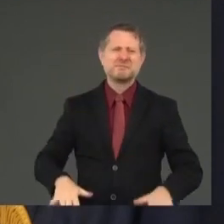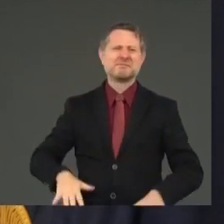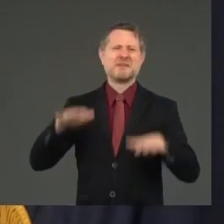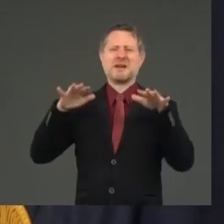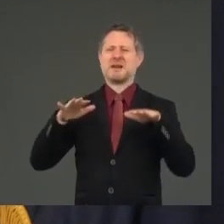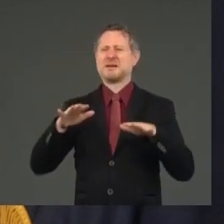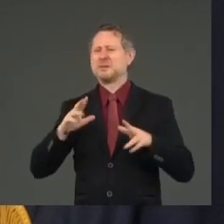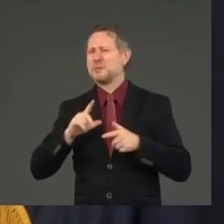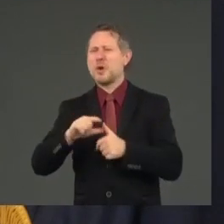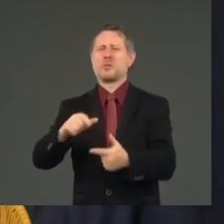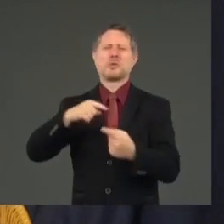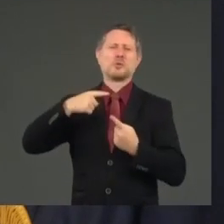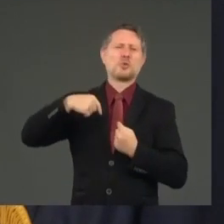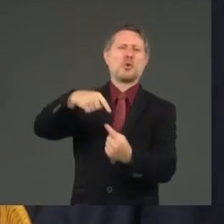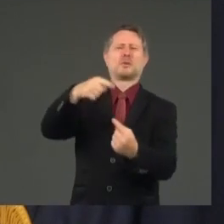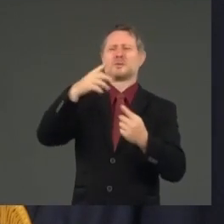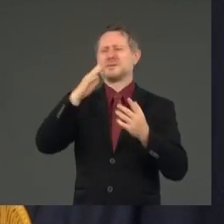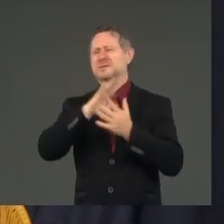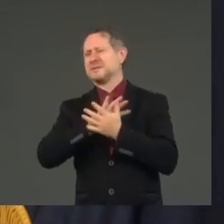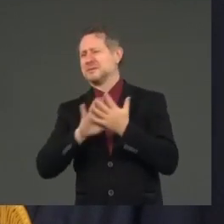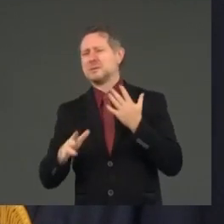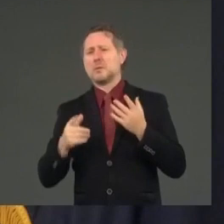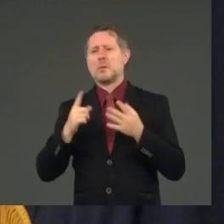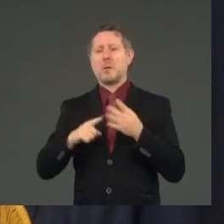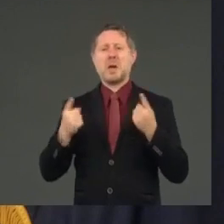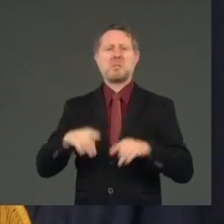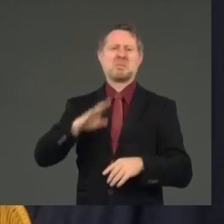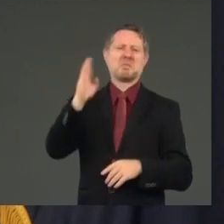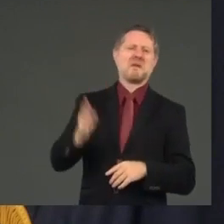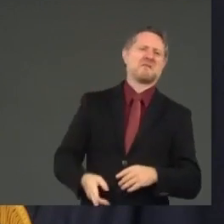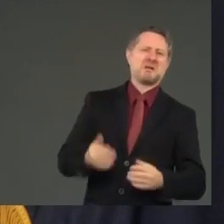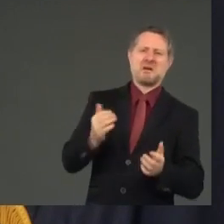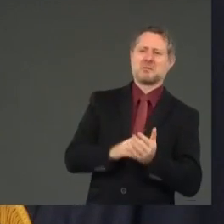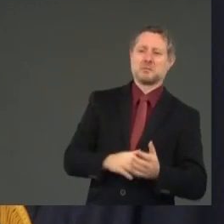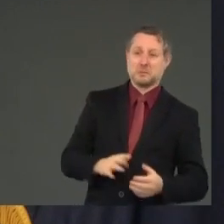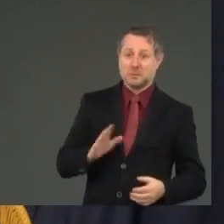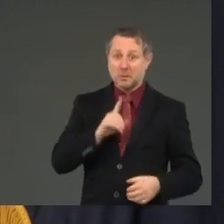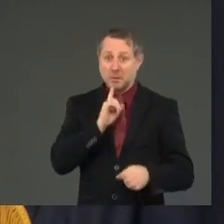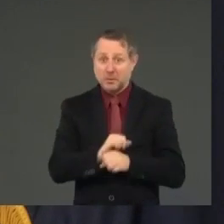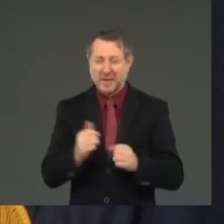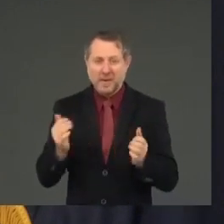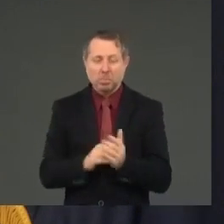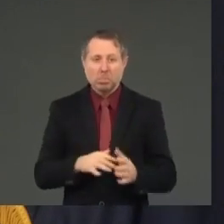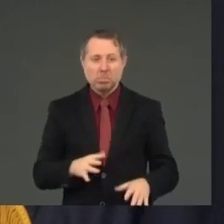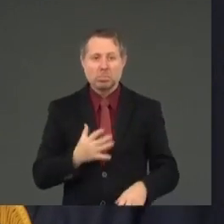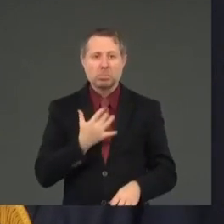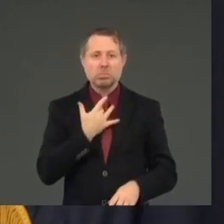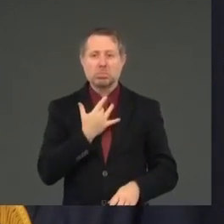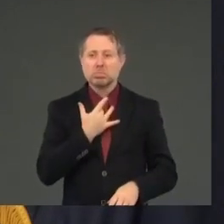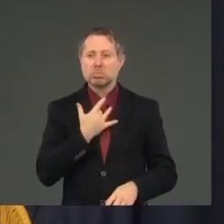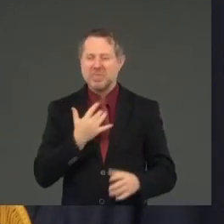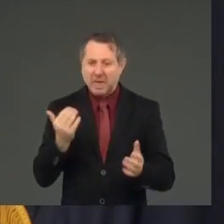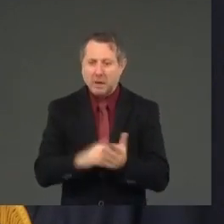WE HAD THESE SUPER STORMS, AND